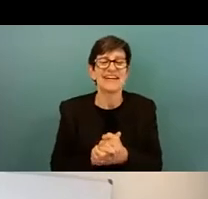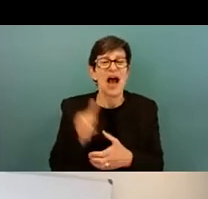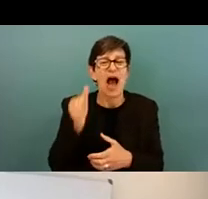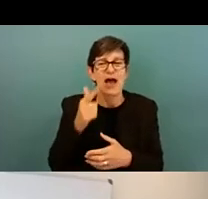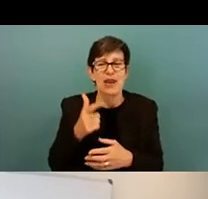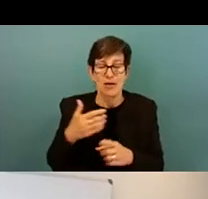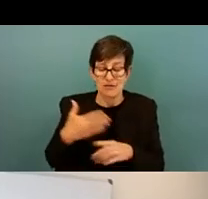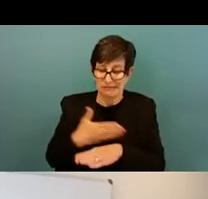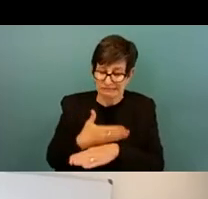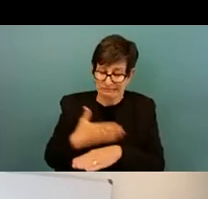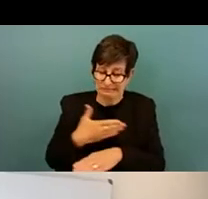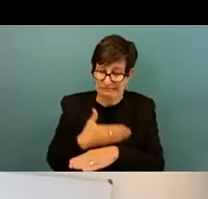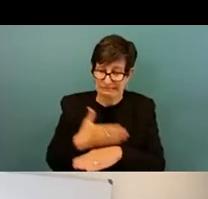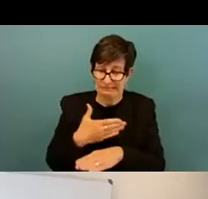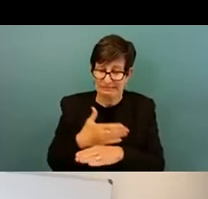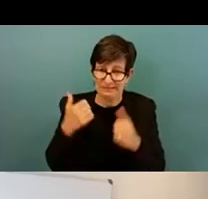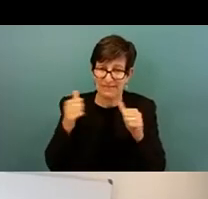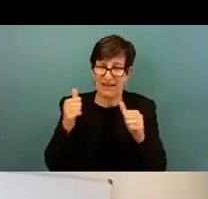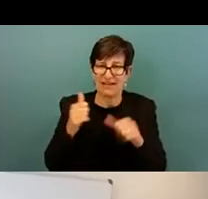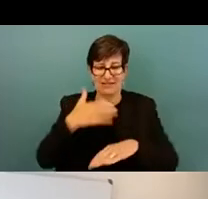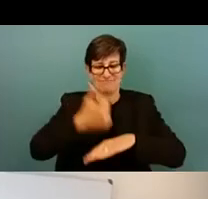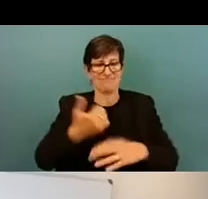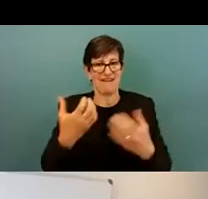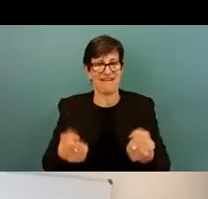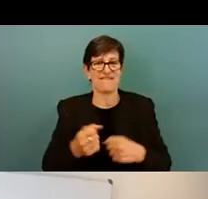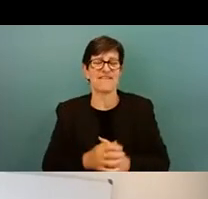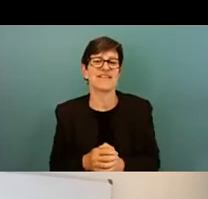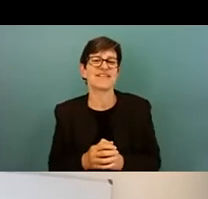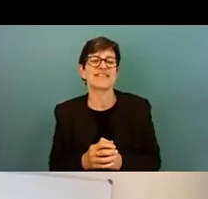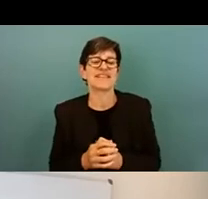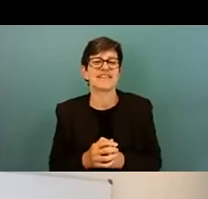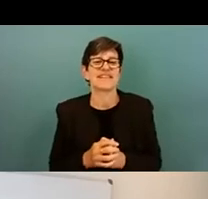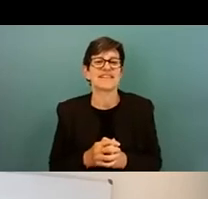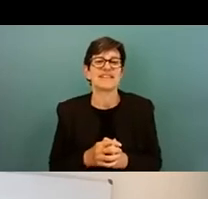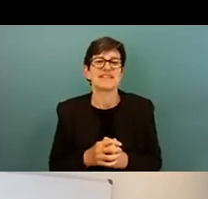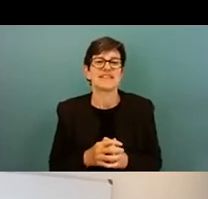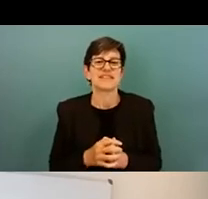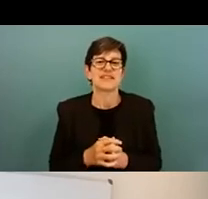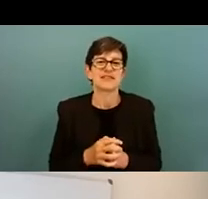exciting to see it turning up. There was a question that's just some in the chat. I don't